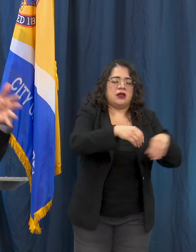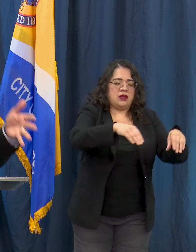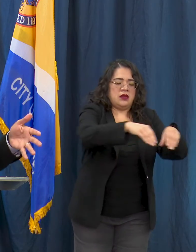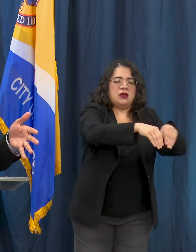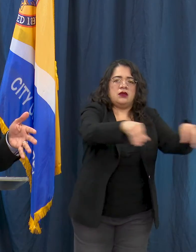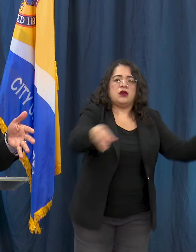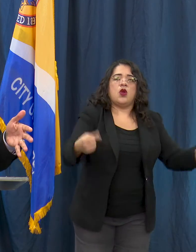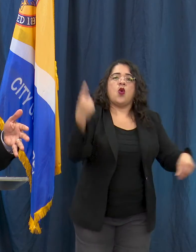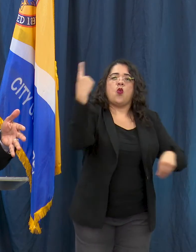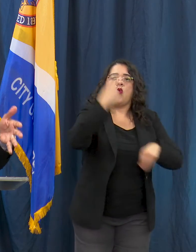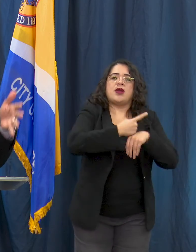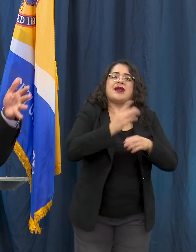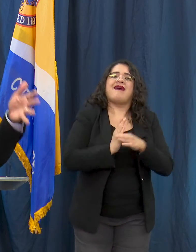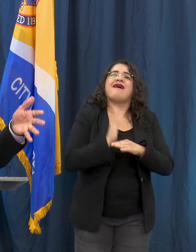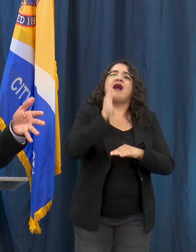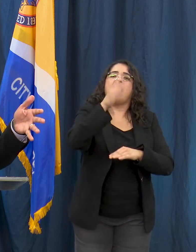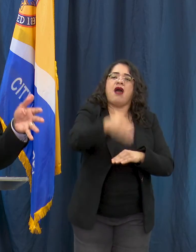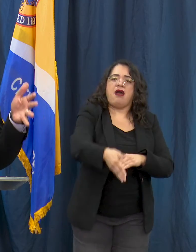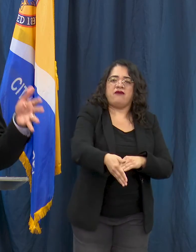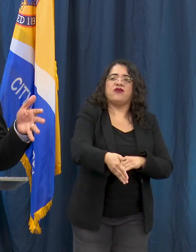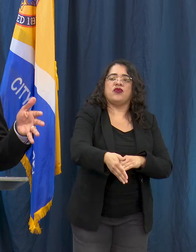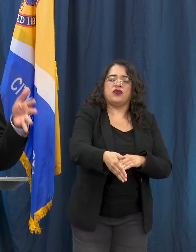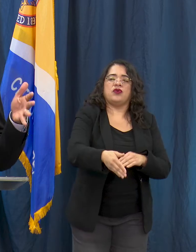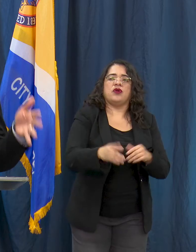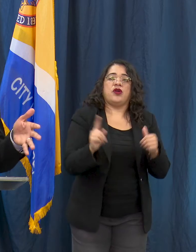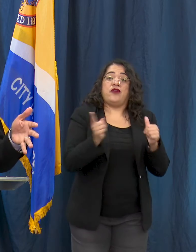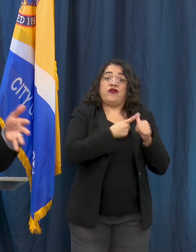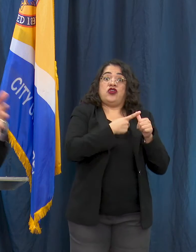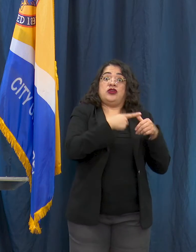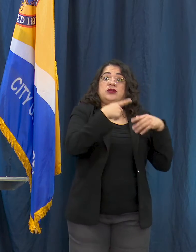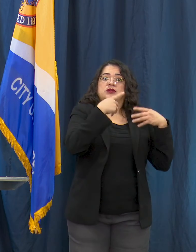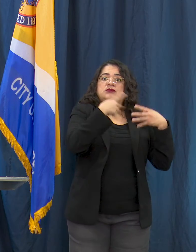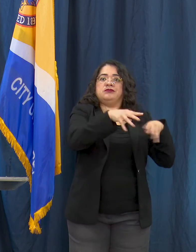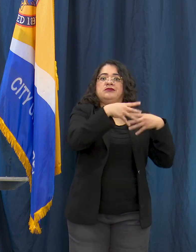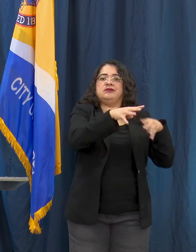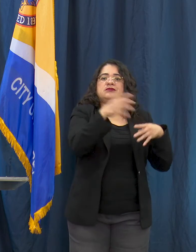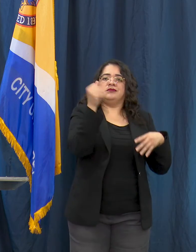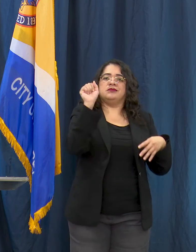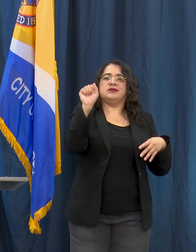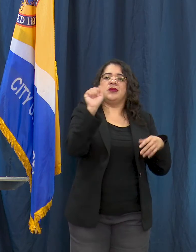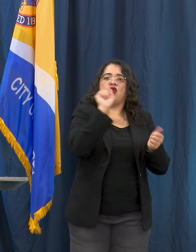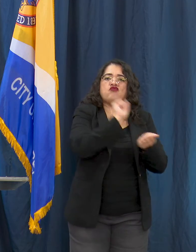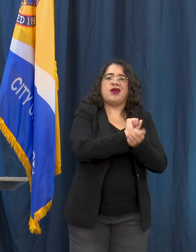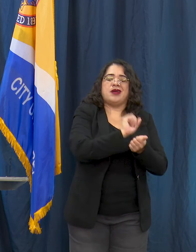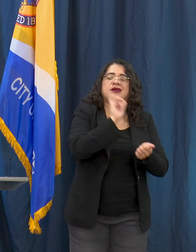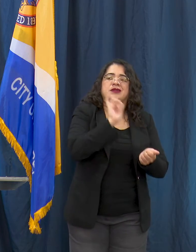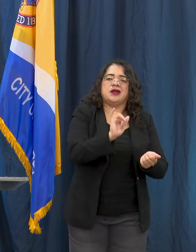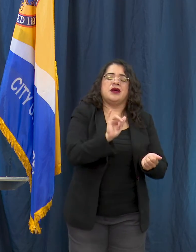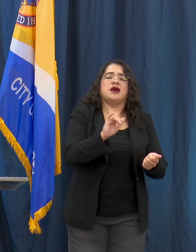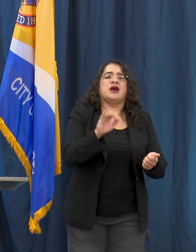after the initial protests and unrest and then I do think that barricades went